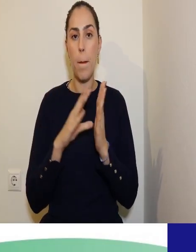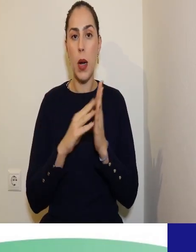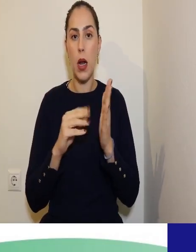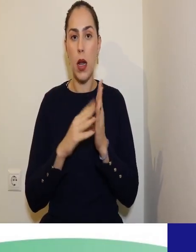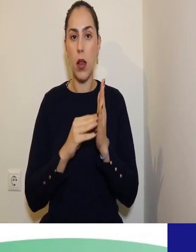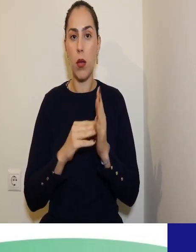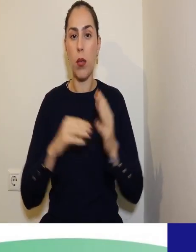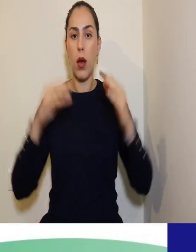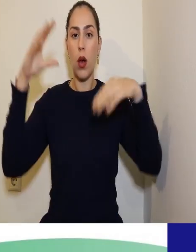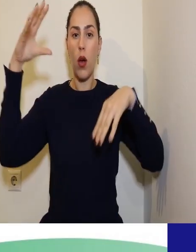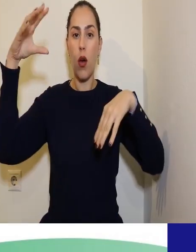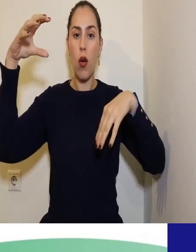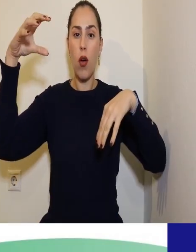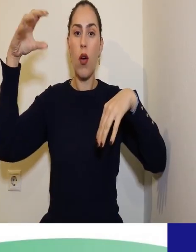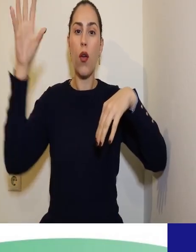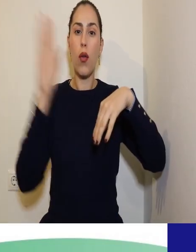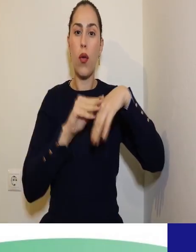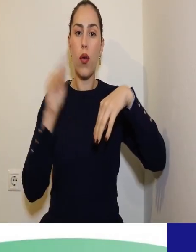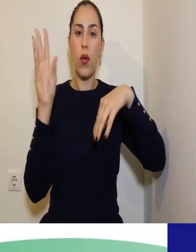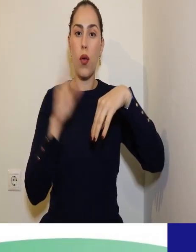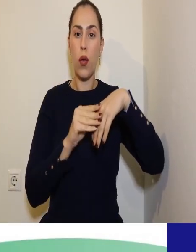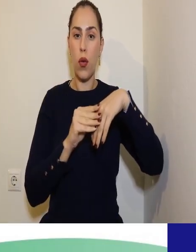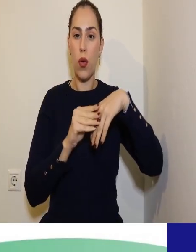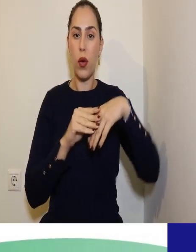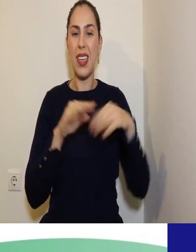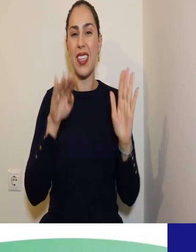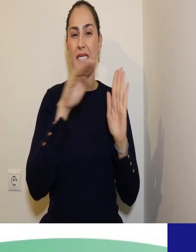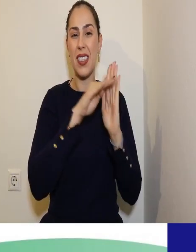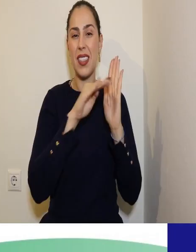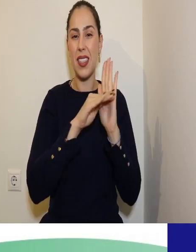Does your organization / company employ deaf or hard of hearing people?